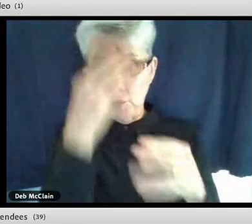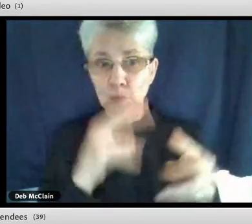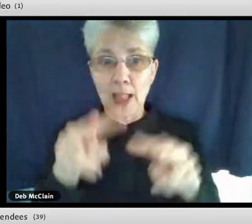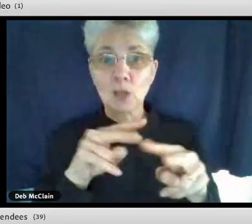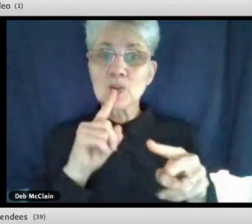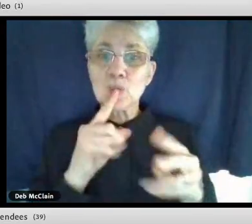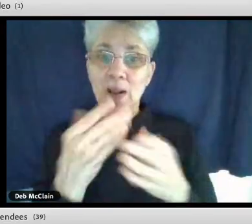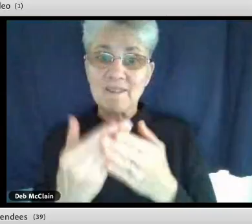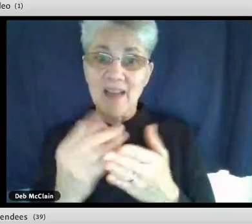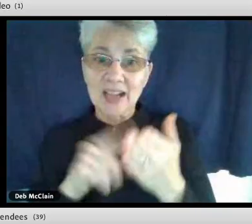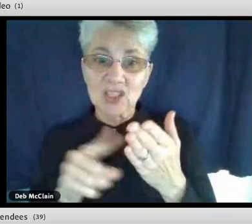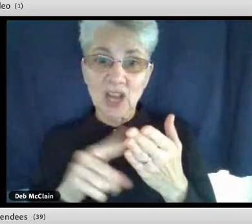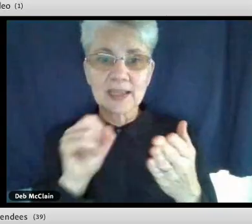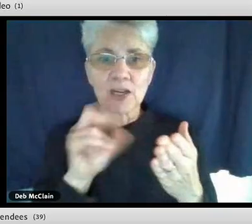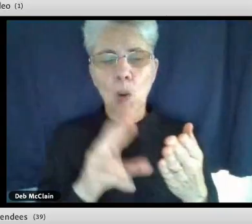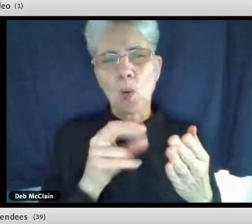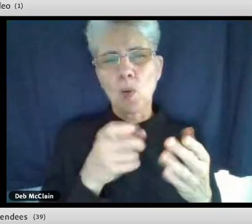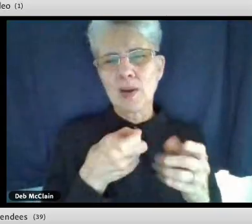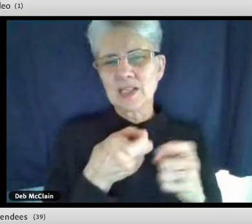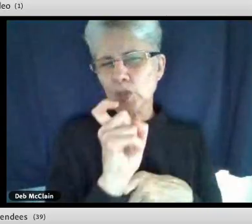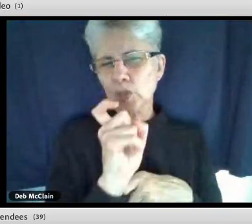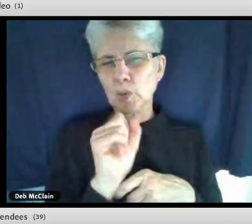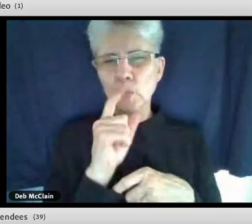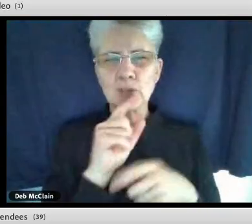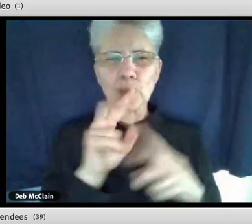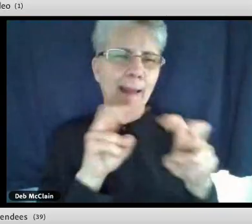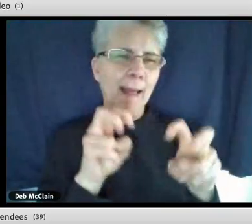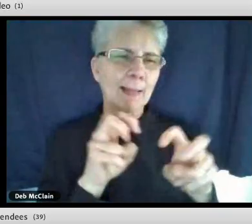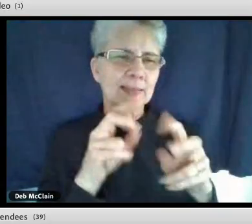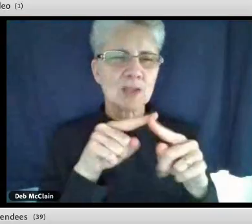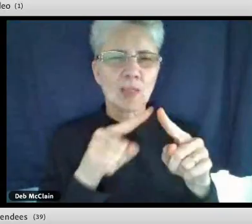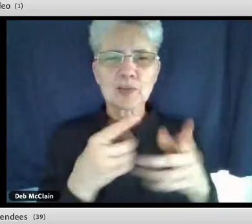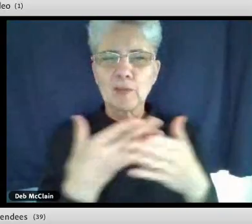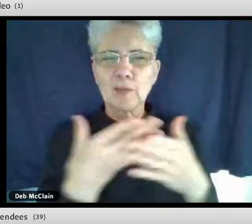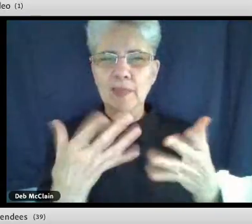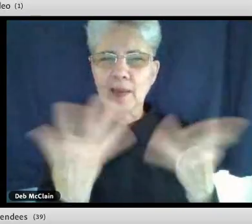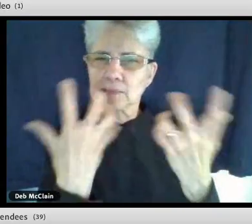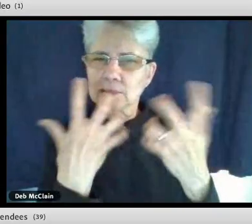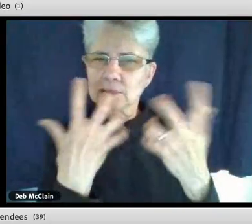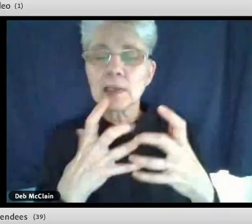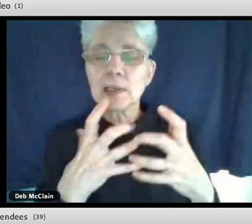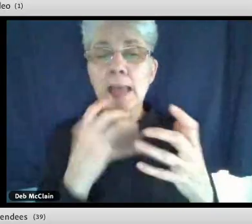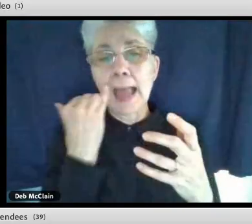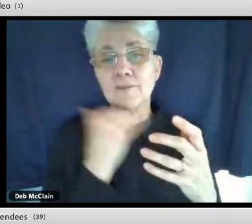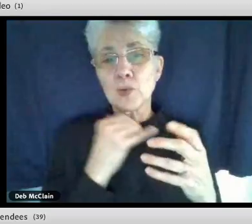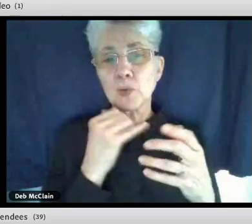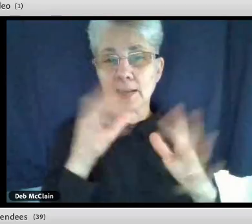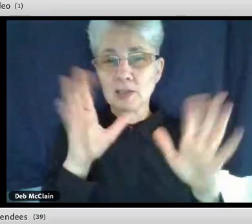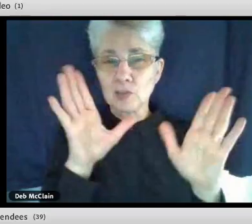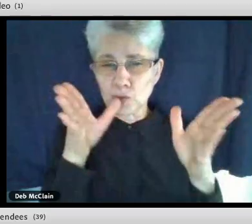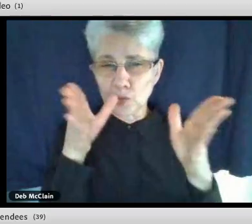to rate the news and look at, "Is it just fact-checking? Is it skewed? Does it just do analysis?" all those different things,